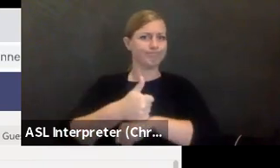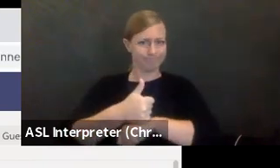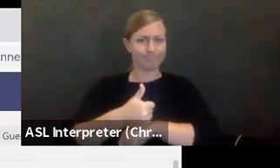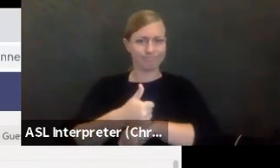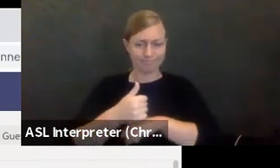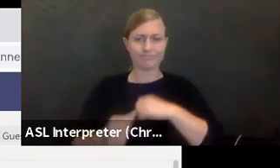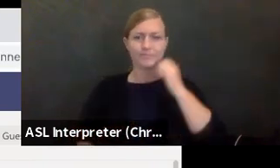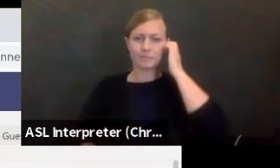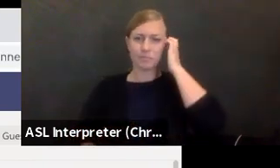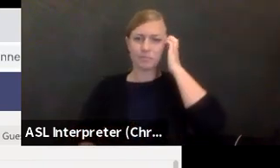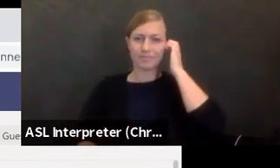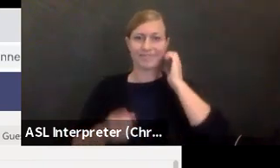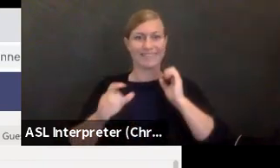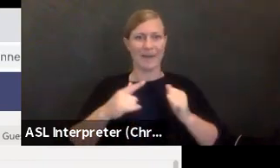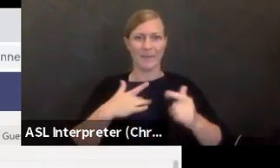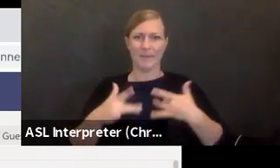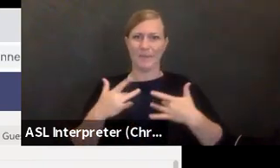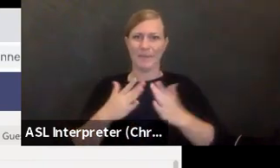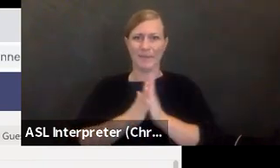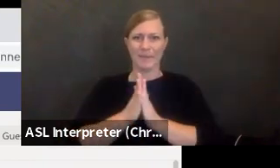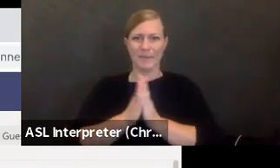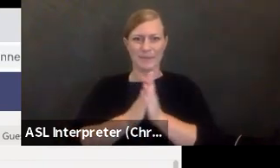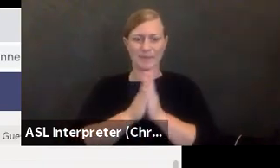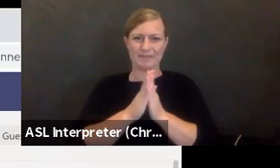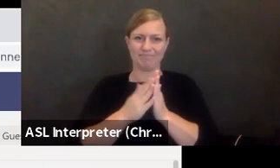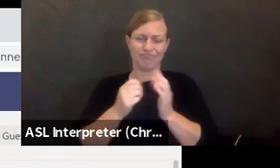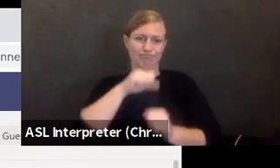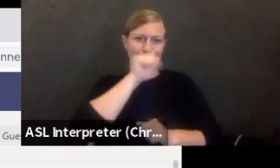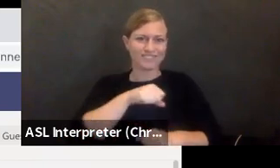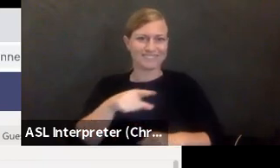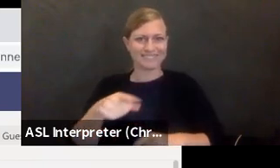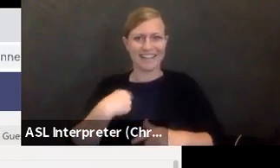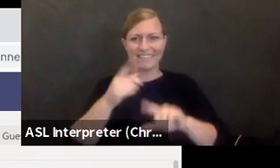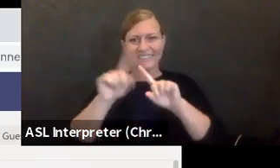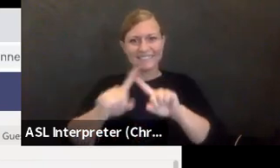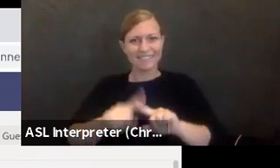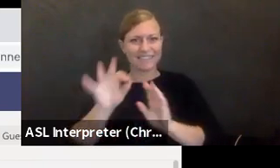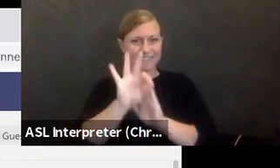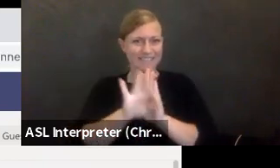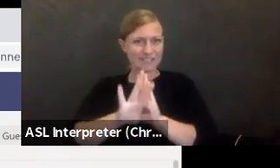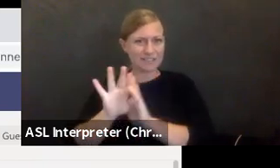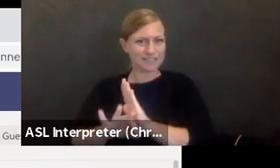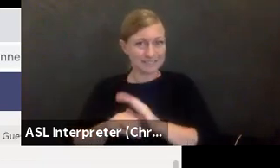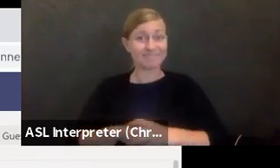Now, this took me directly to my class team.